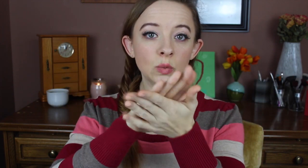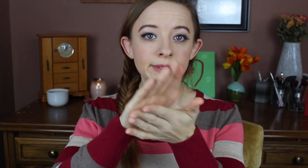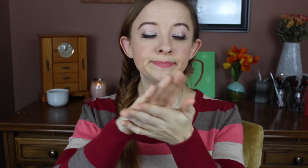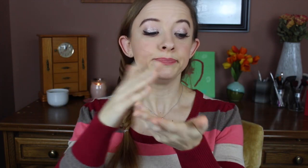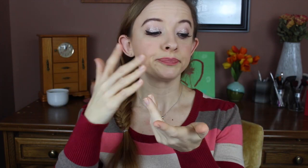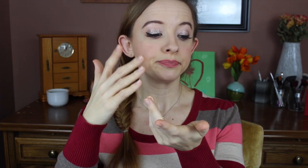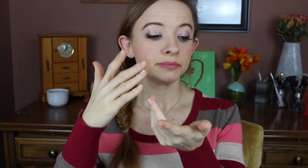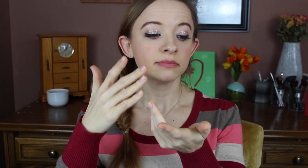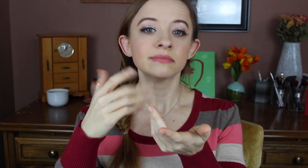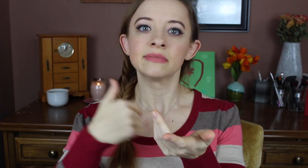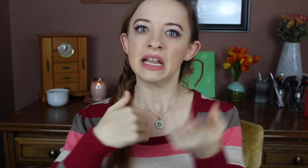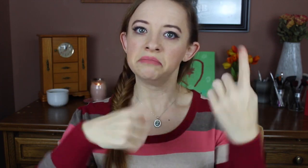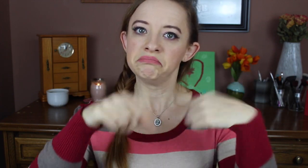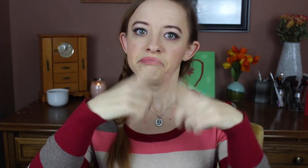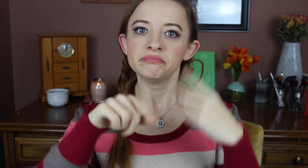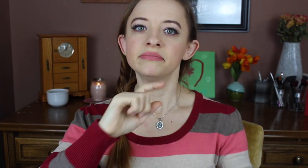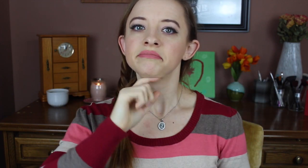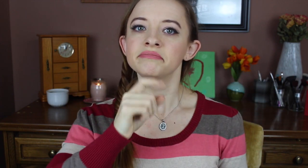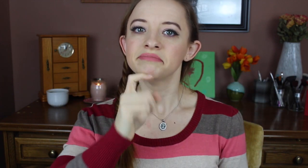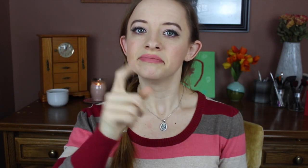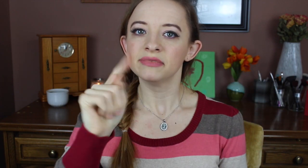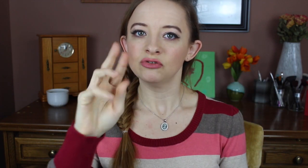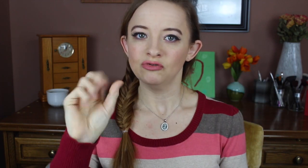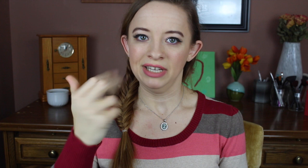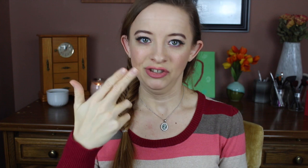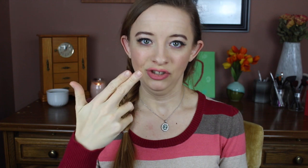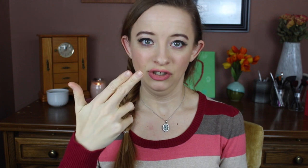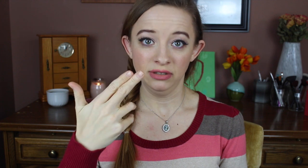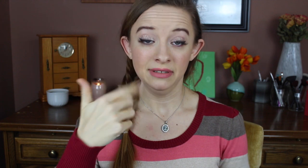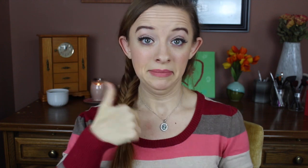and I attended a school and I used that sign.